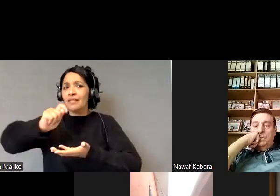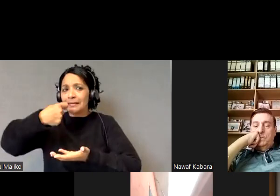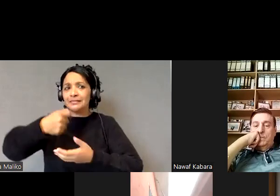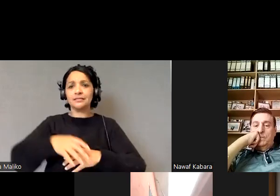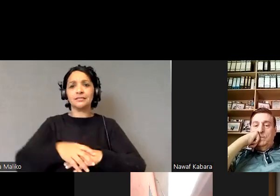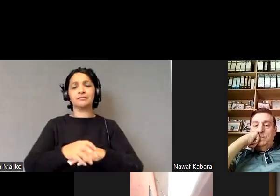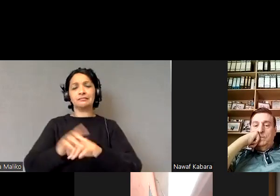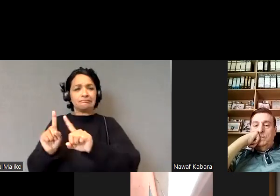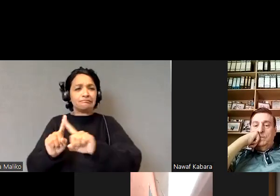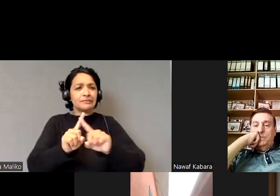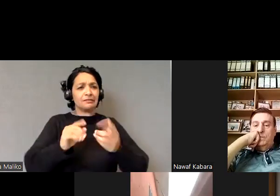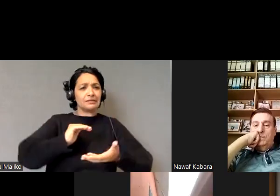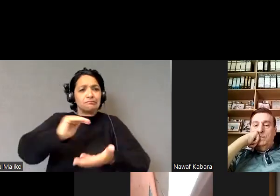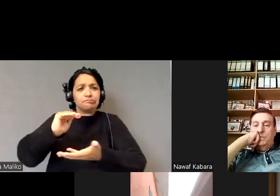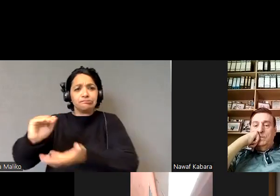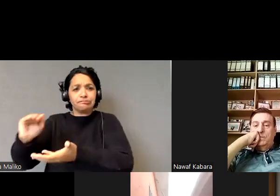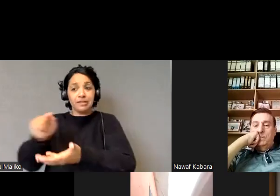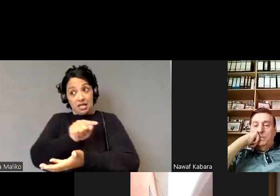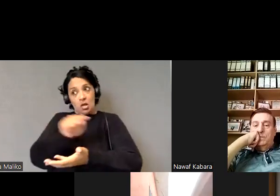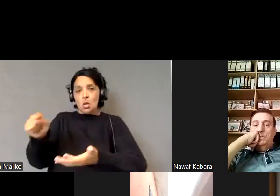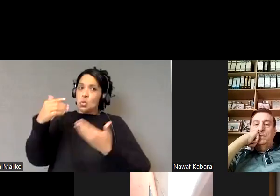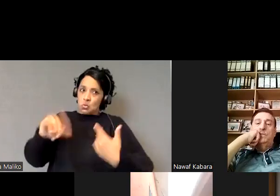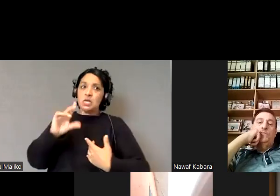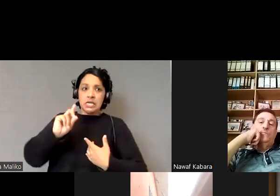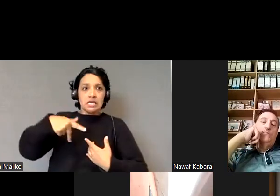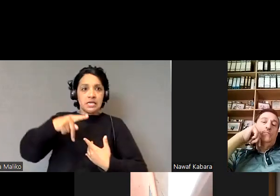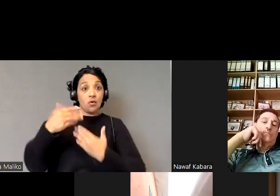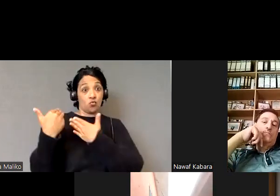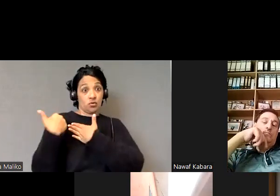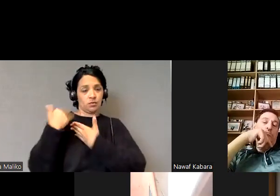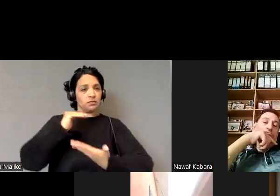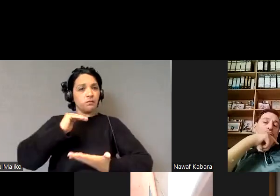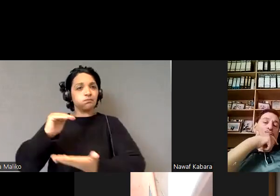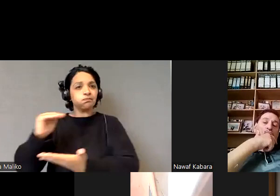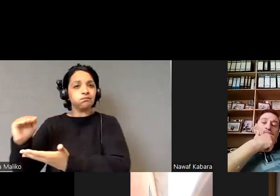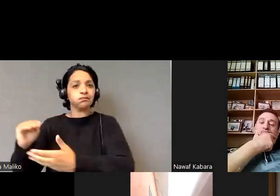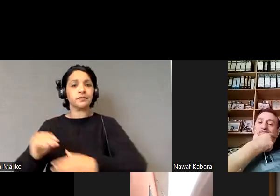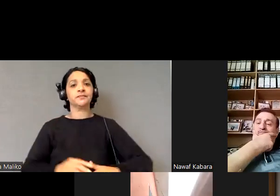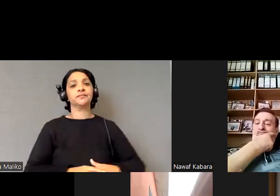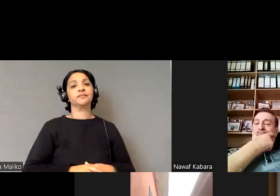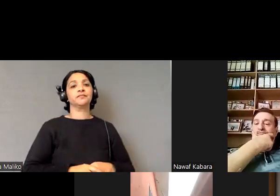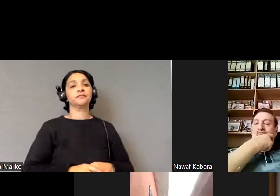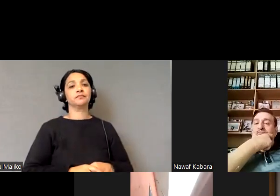This is the duty of the state to provide, and some of this has been with state resources